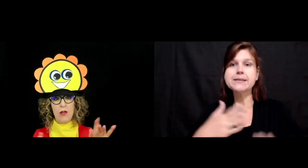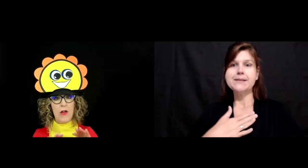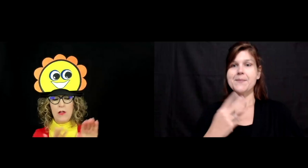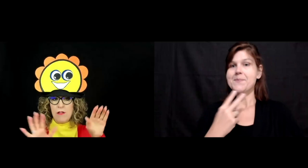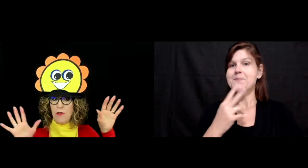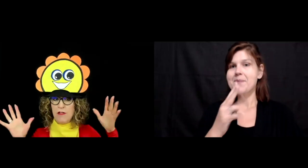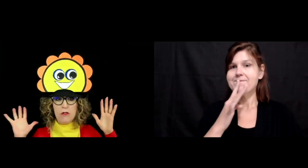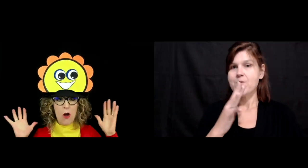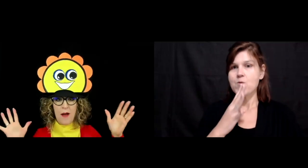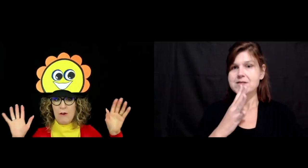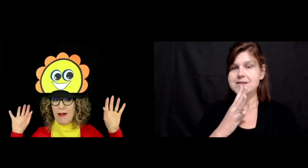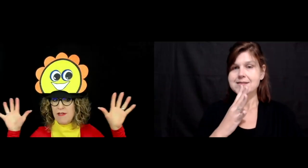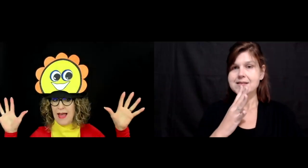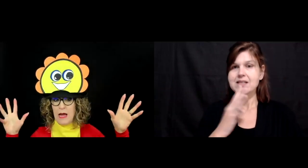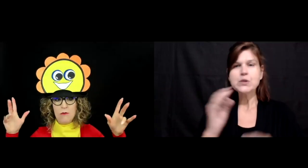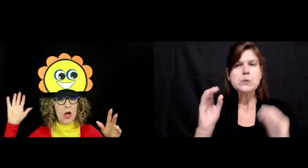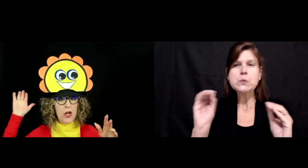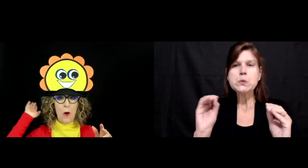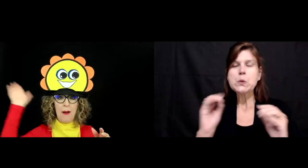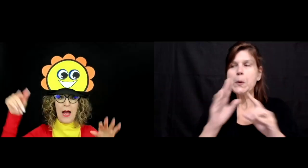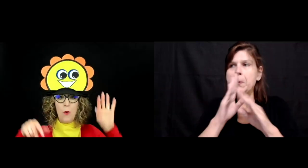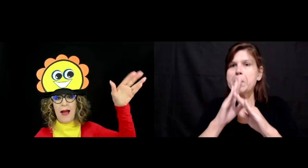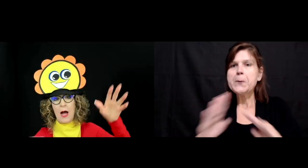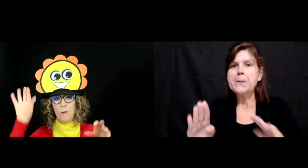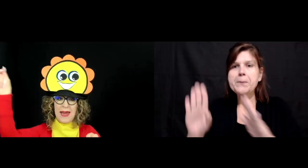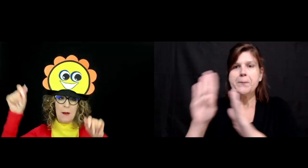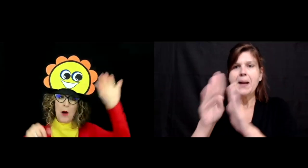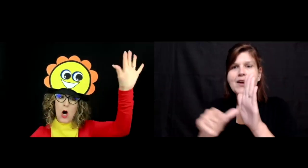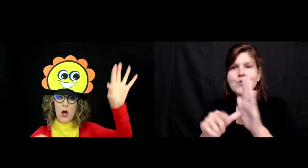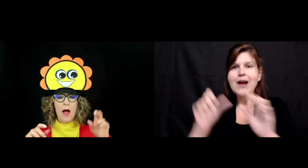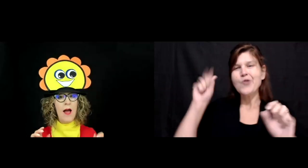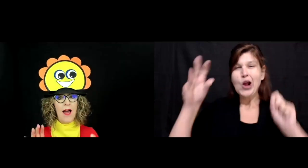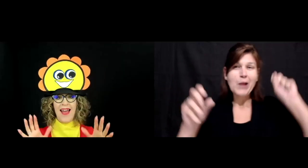So there's no background sound, no "Pow, pow, ping-pong."